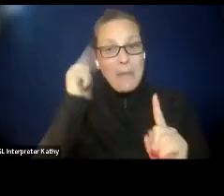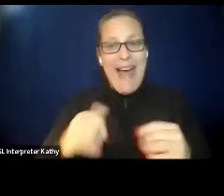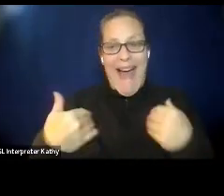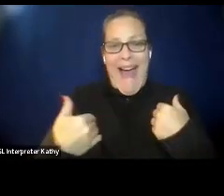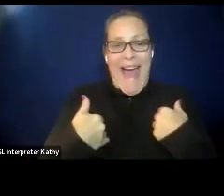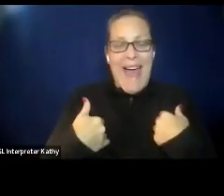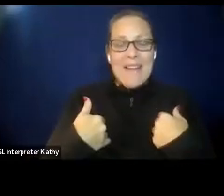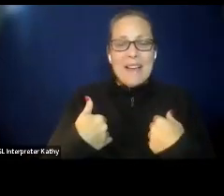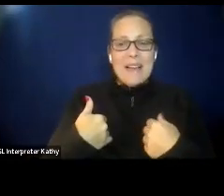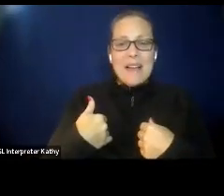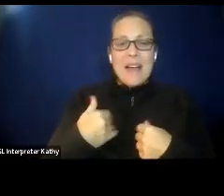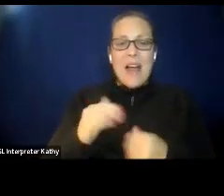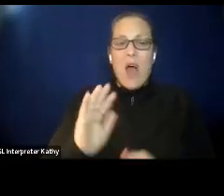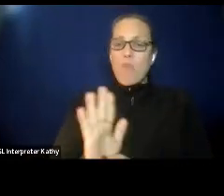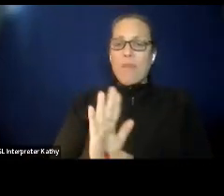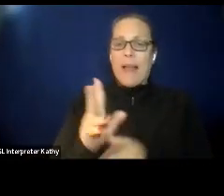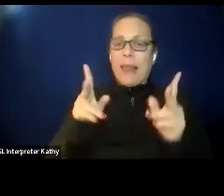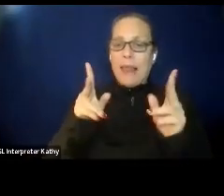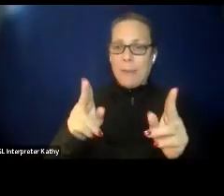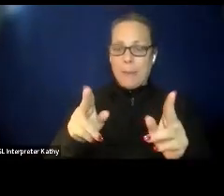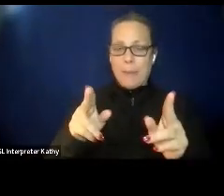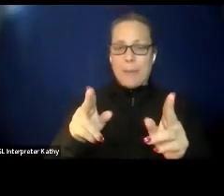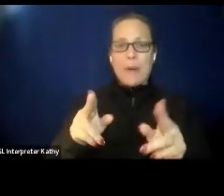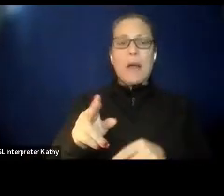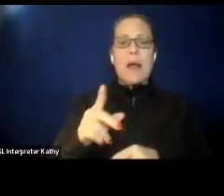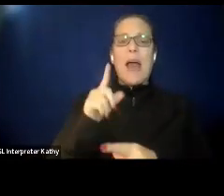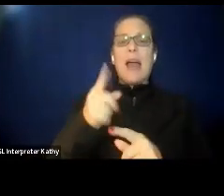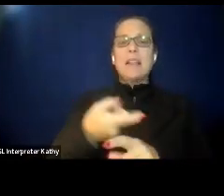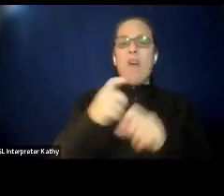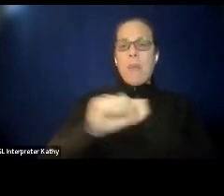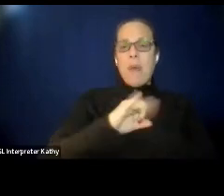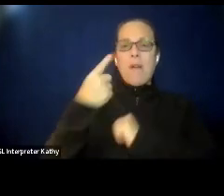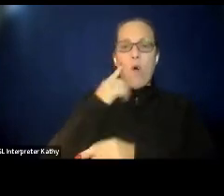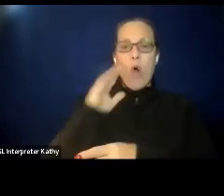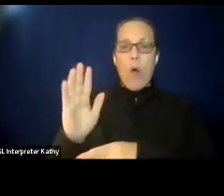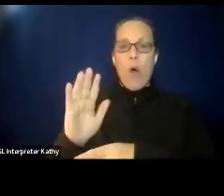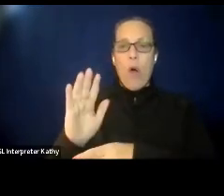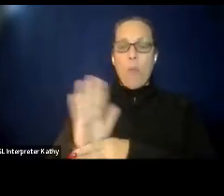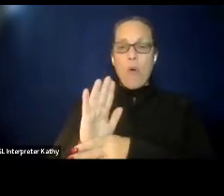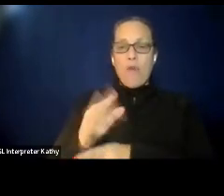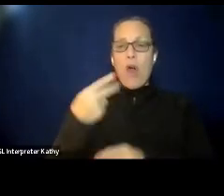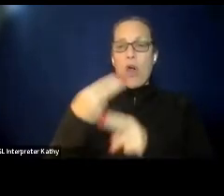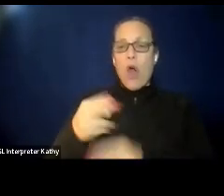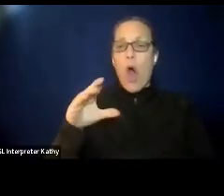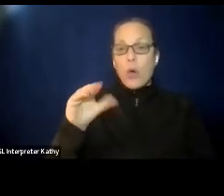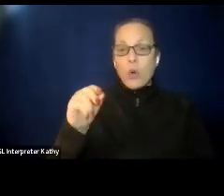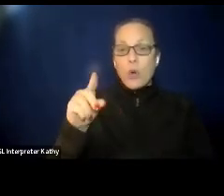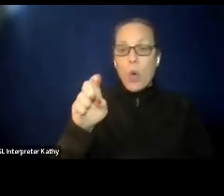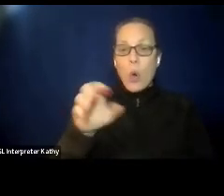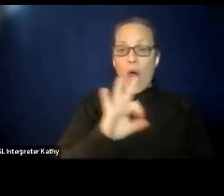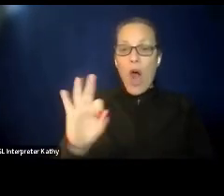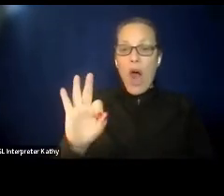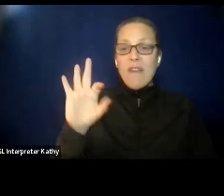I think that should work.